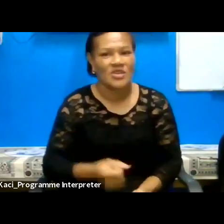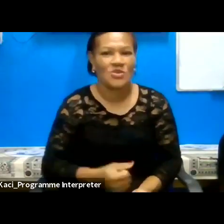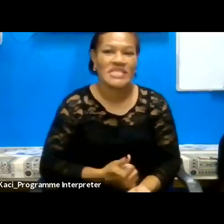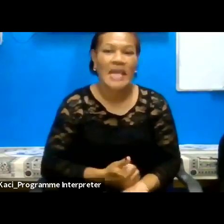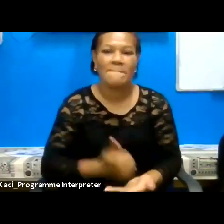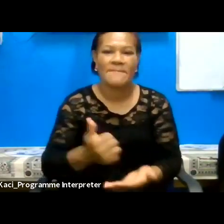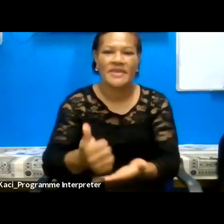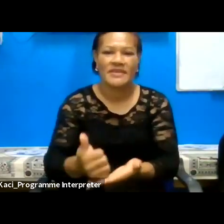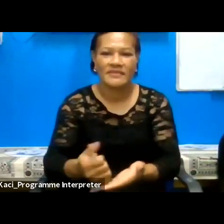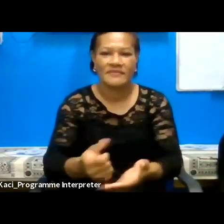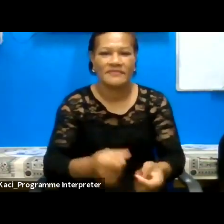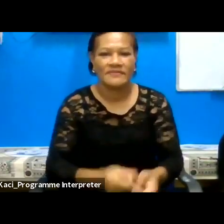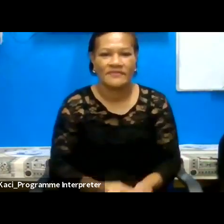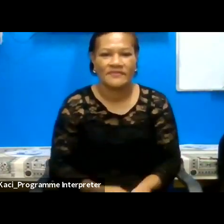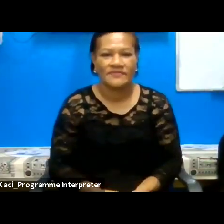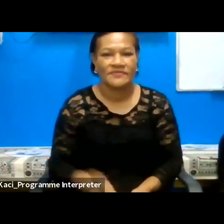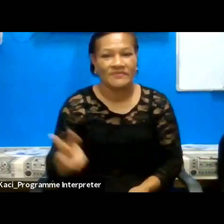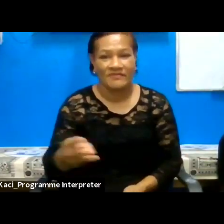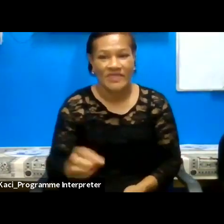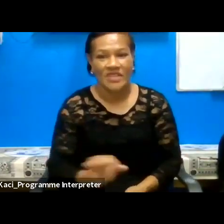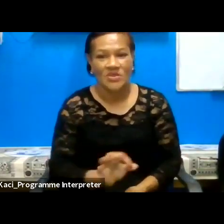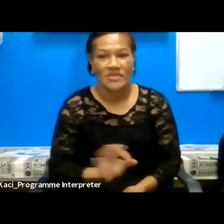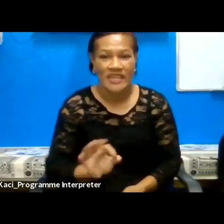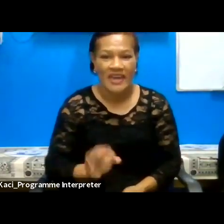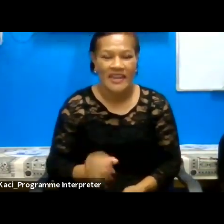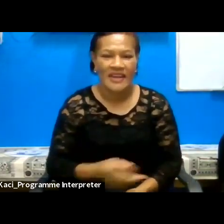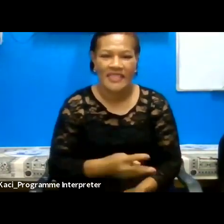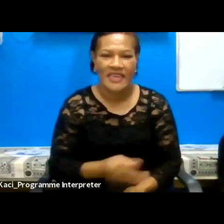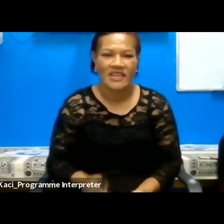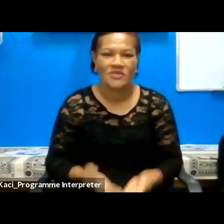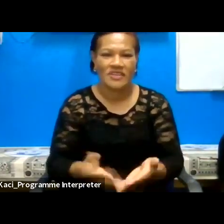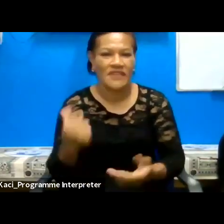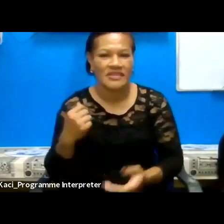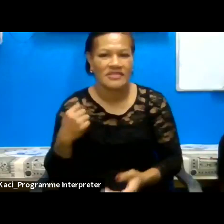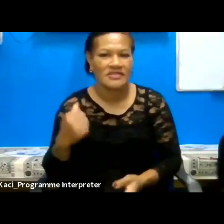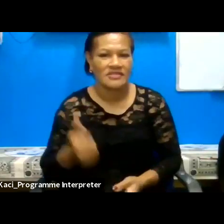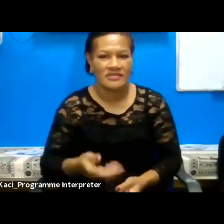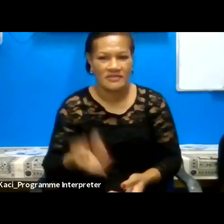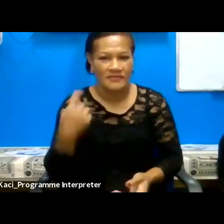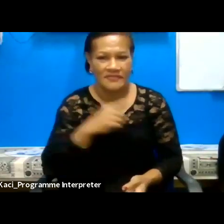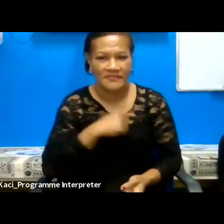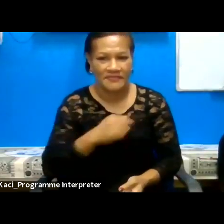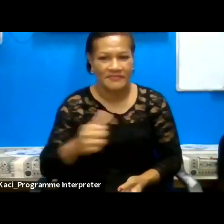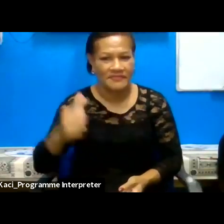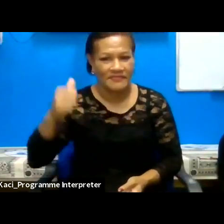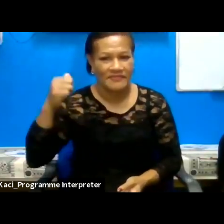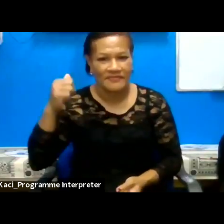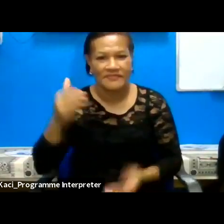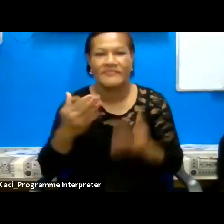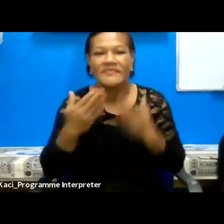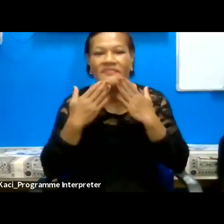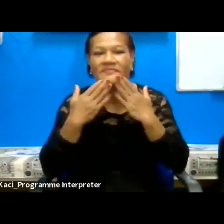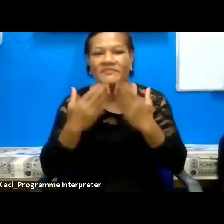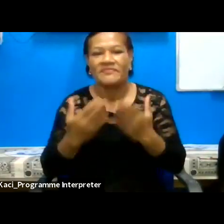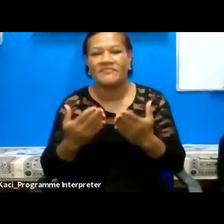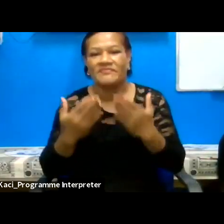brave. This is bruise. This is who I'm meant to be. This is me.